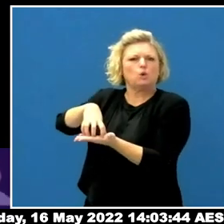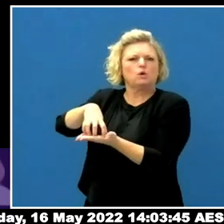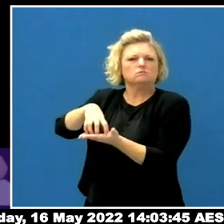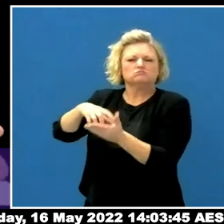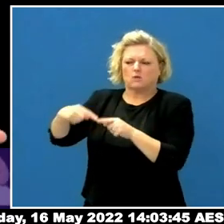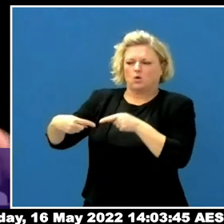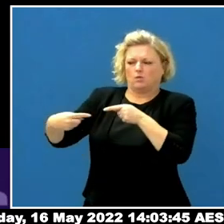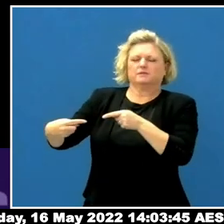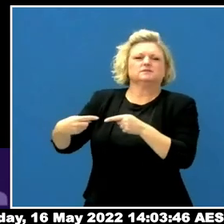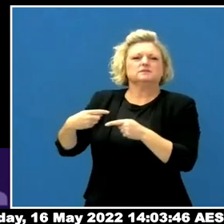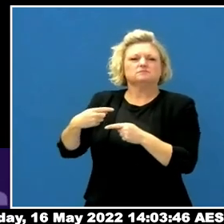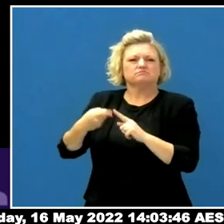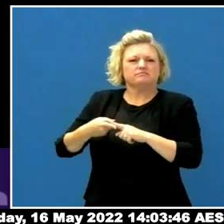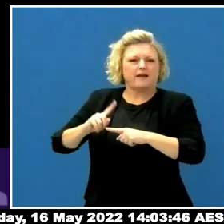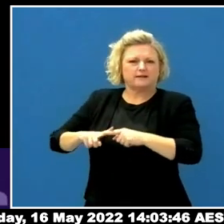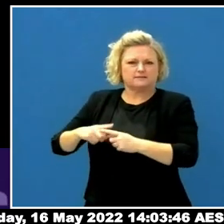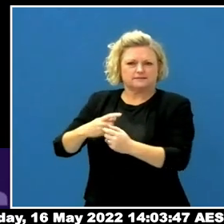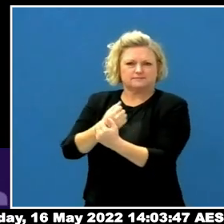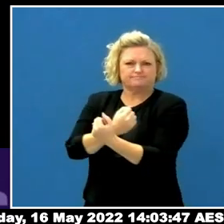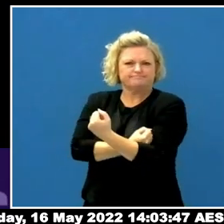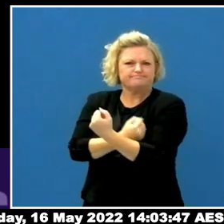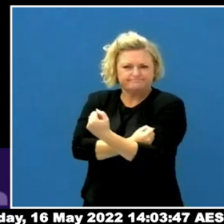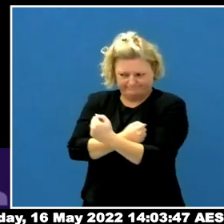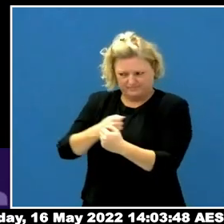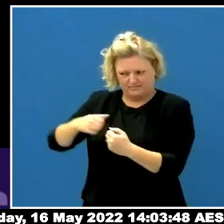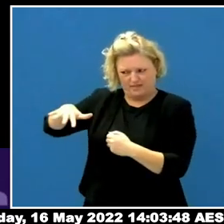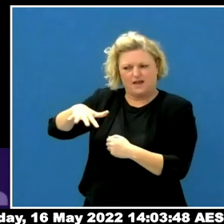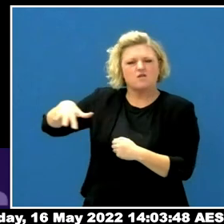And then lastly, this Support Coordinator email refers to: